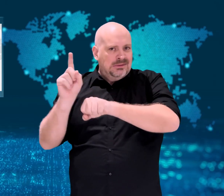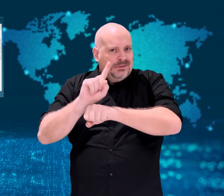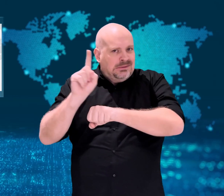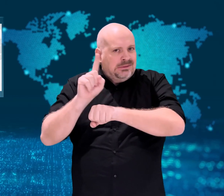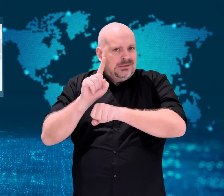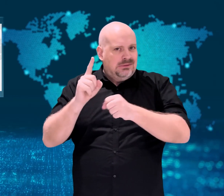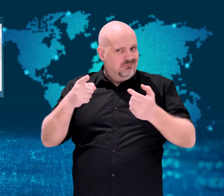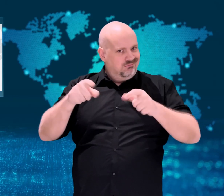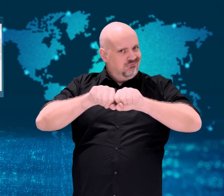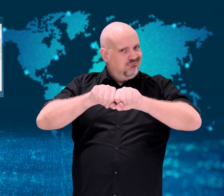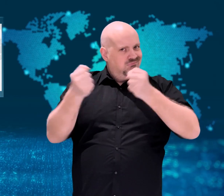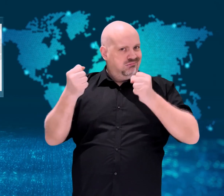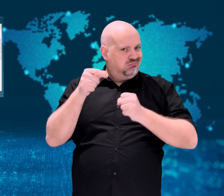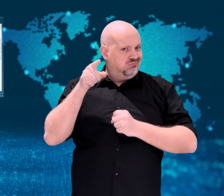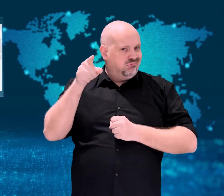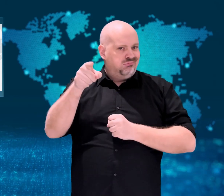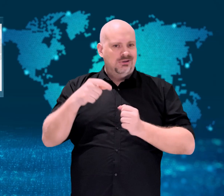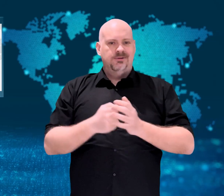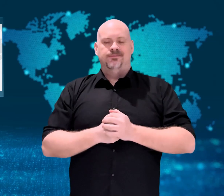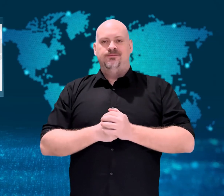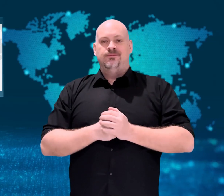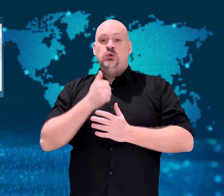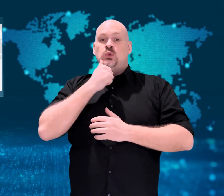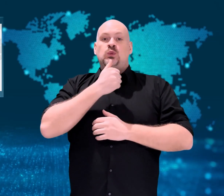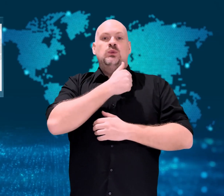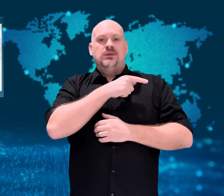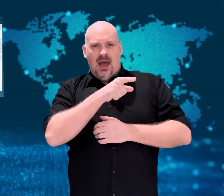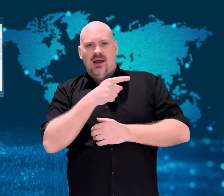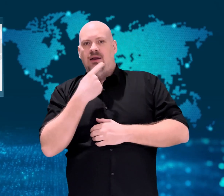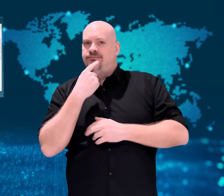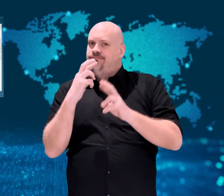all dependent on its flow.